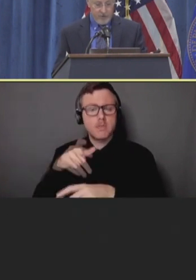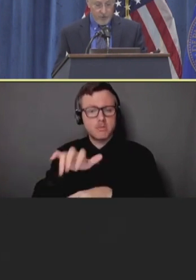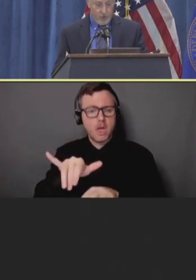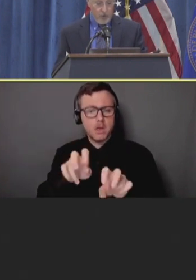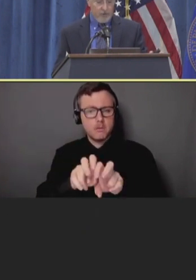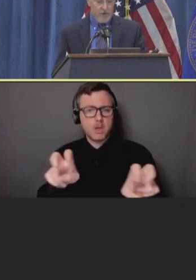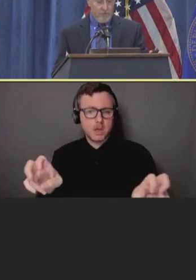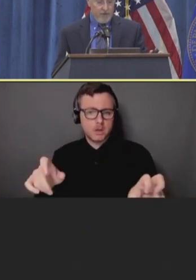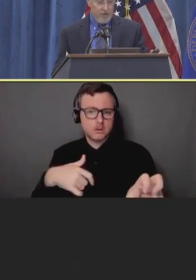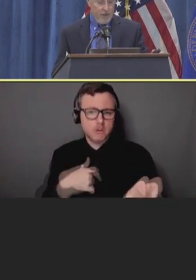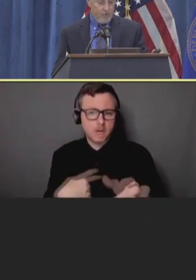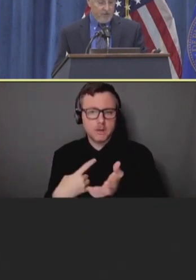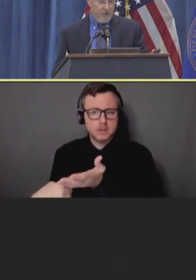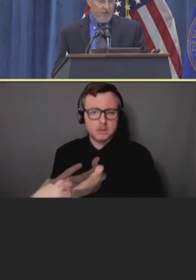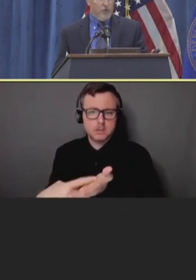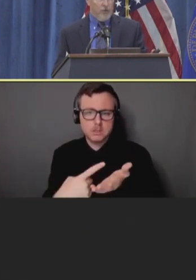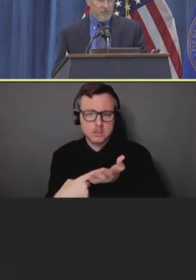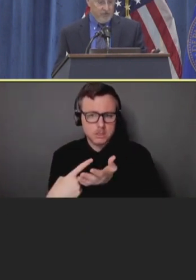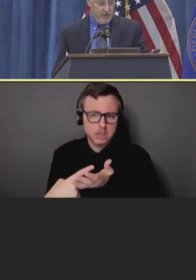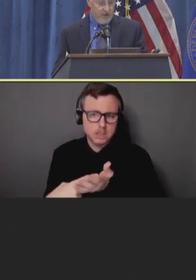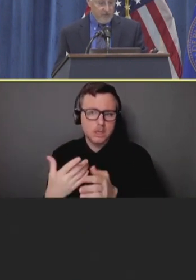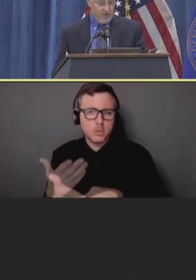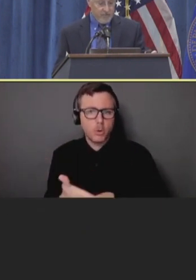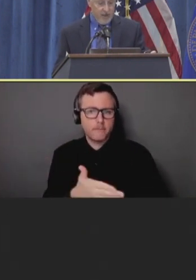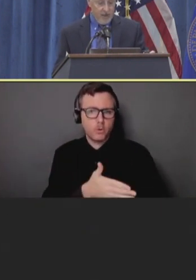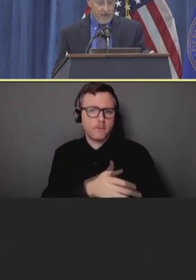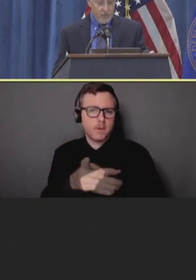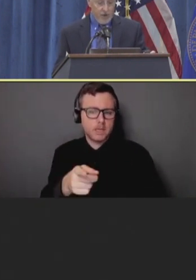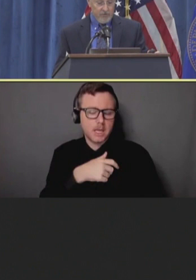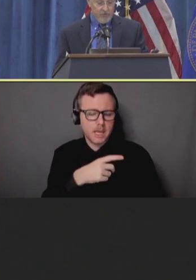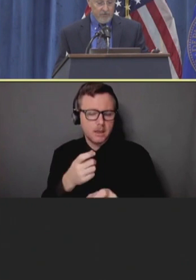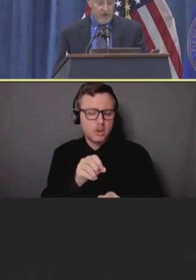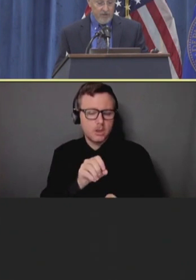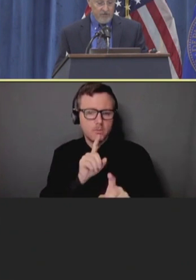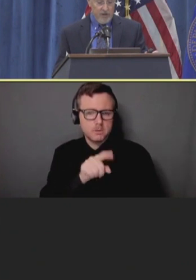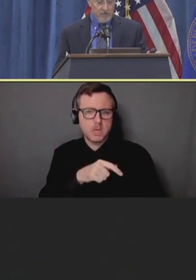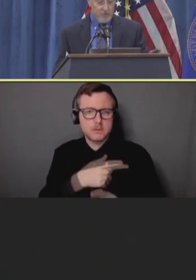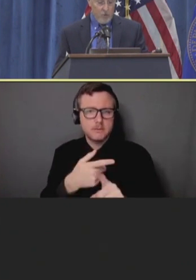York that have been the epicenter for U.S. disease, as well as the CDC and supportive